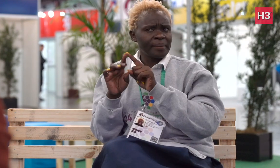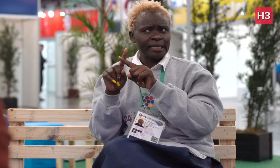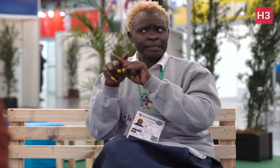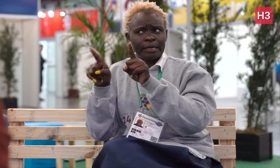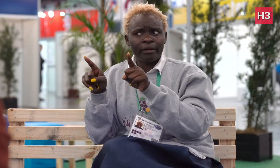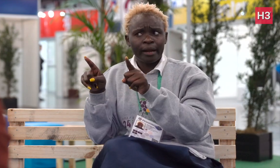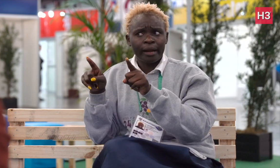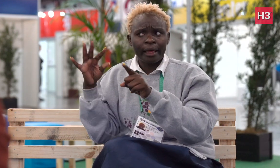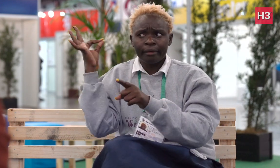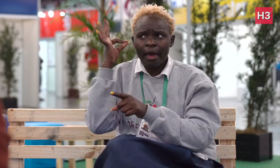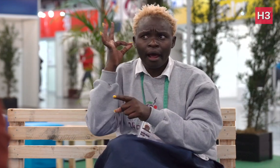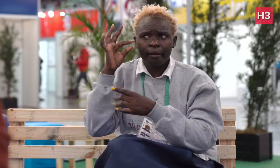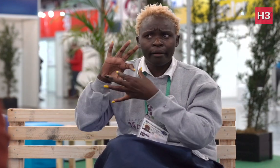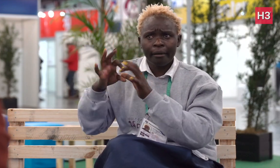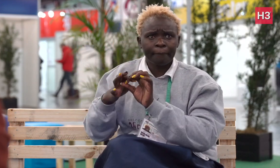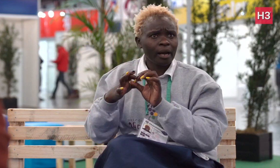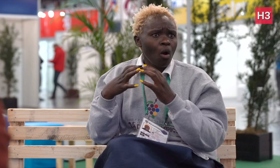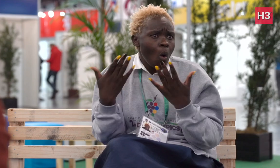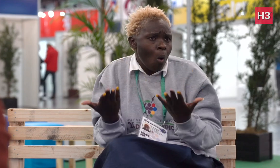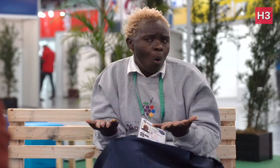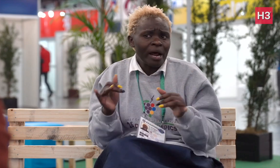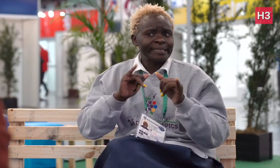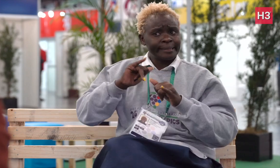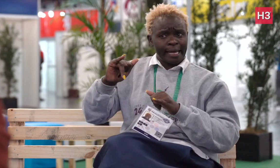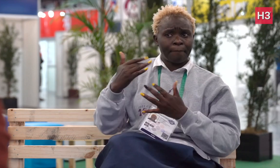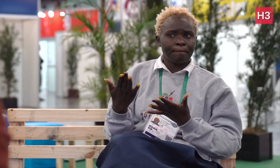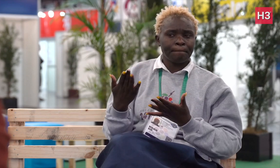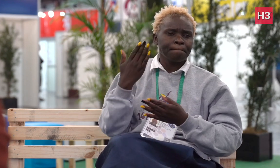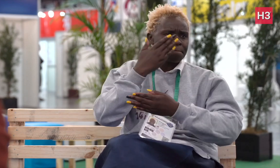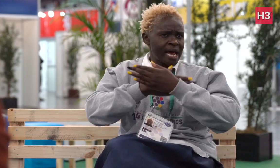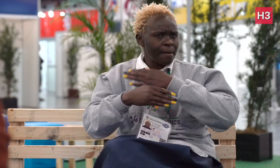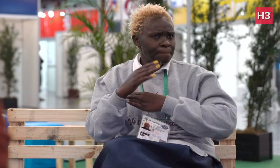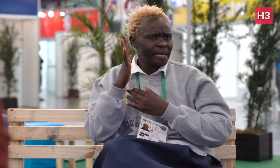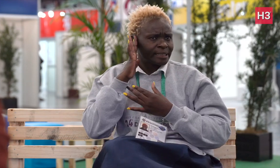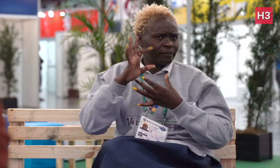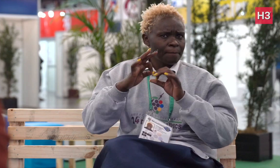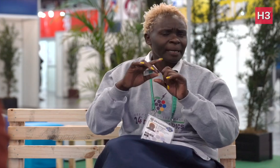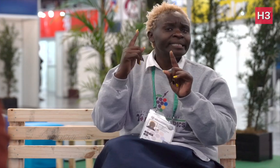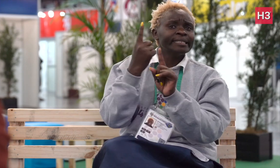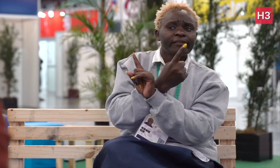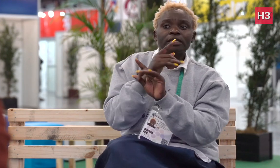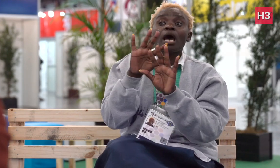from Olympics and Paralympics. The best way to understand